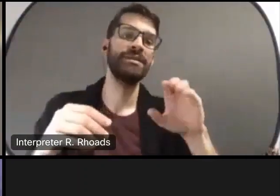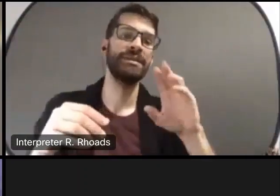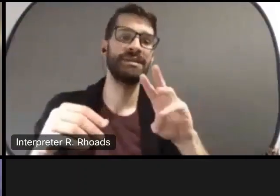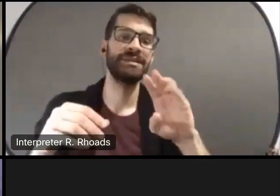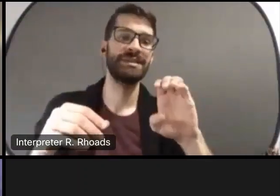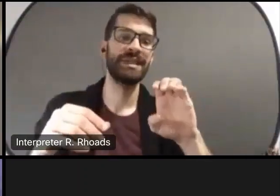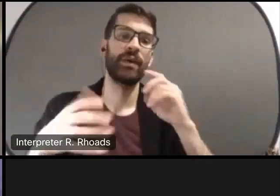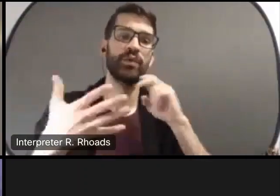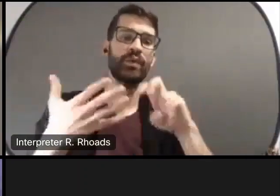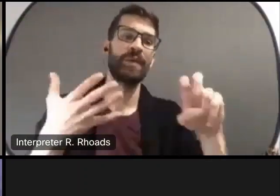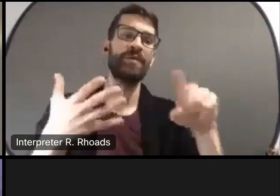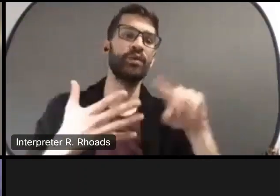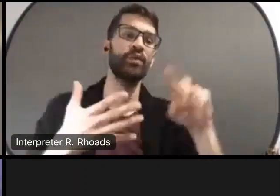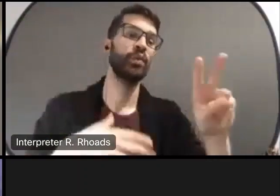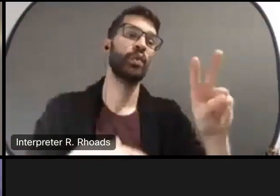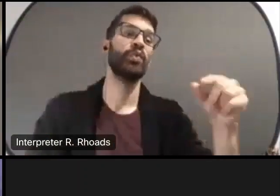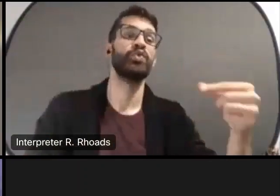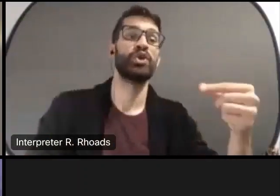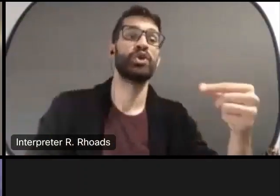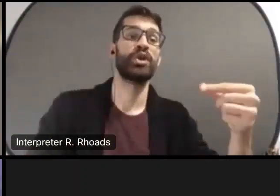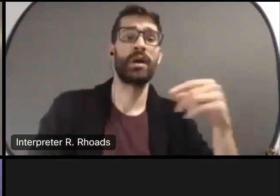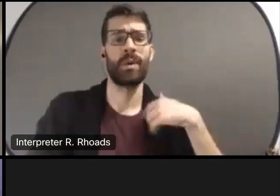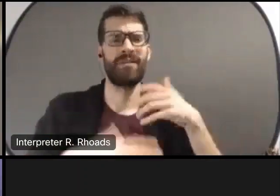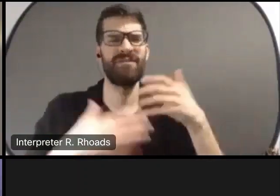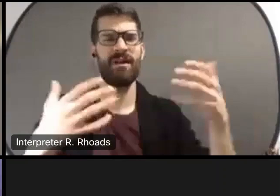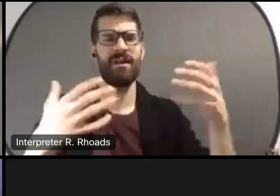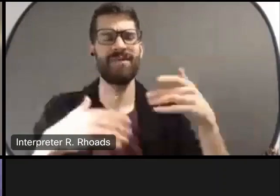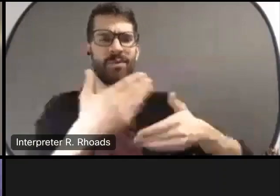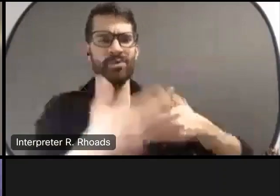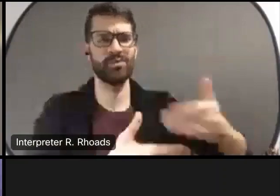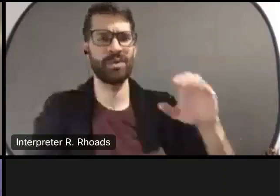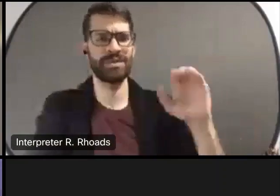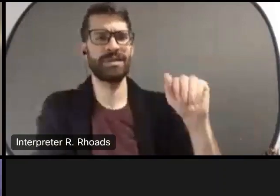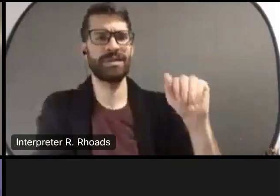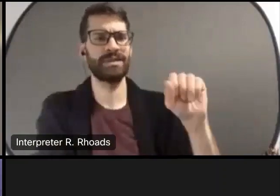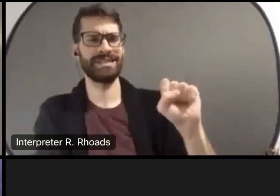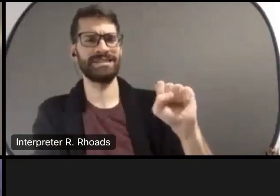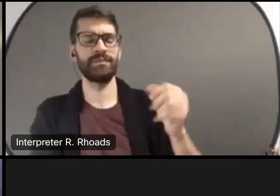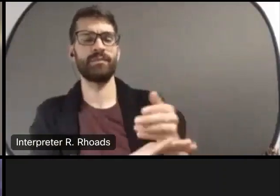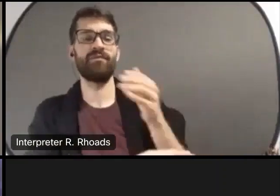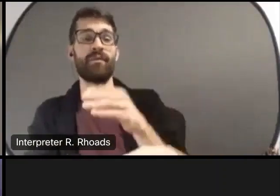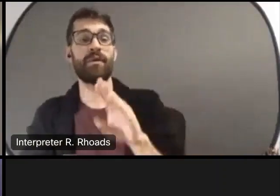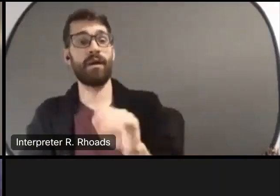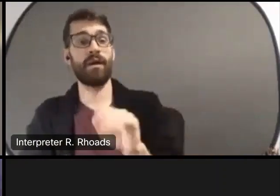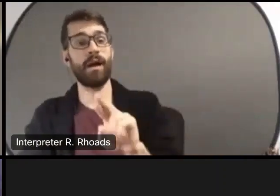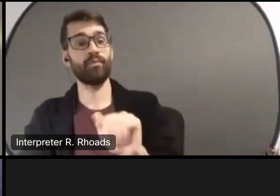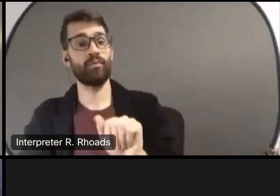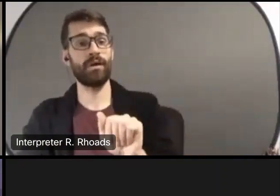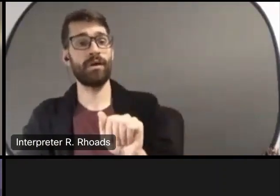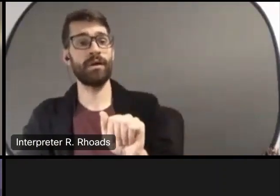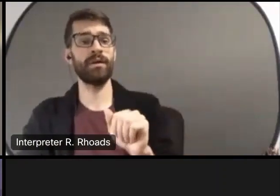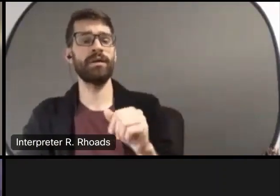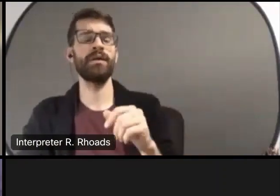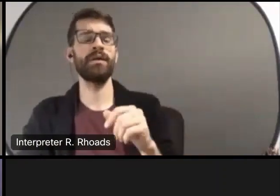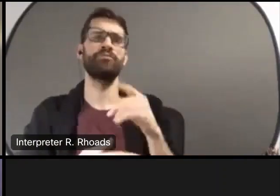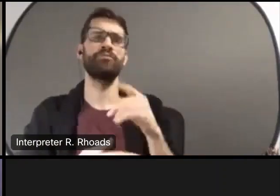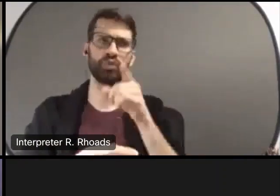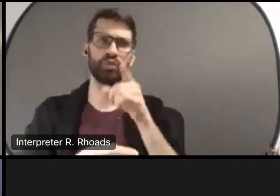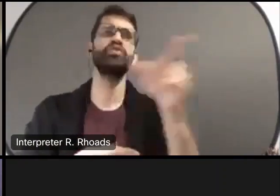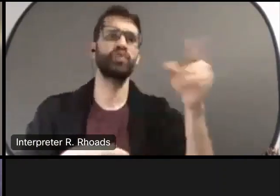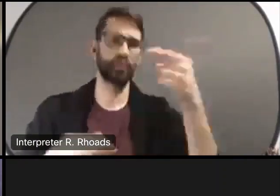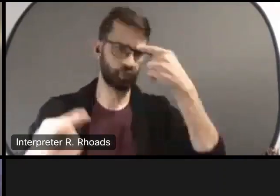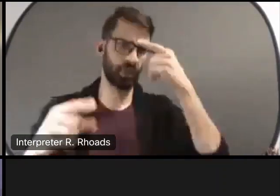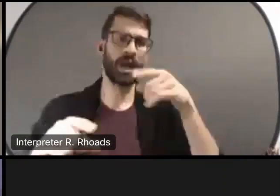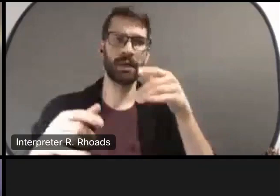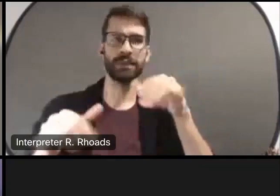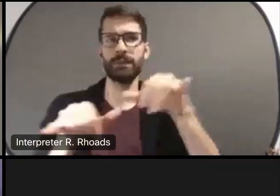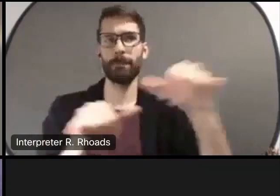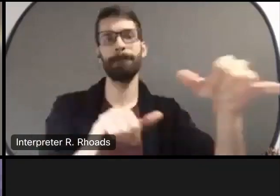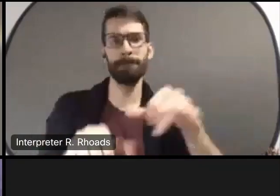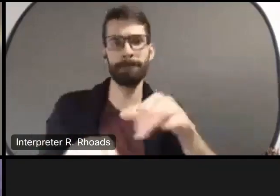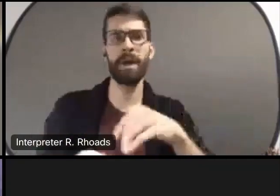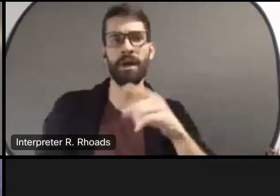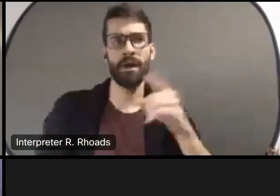of ongoing cases before ABRA and I imagine other Commissions might have ongoing cases before other